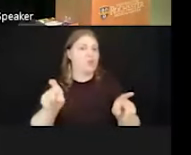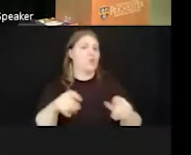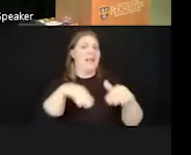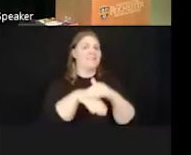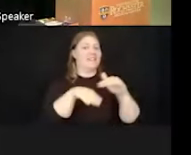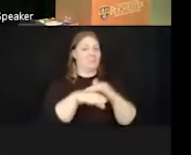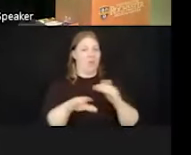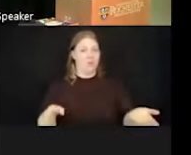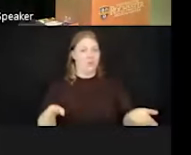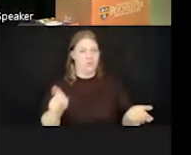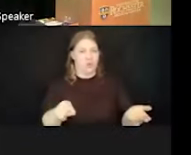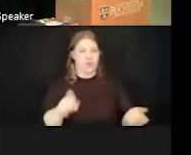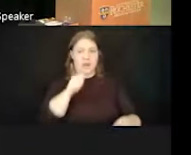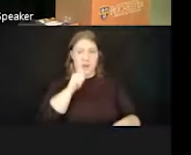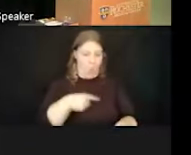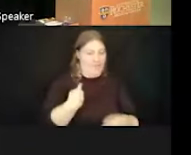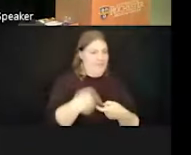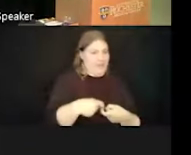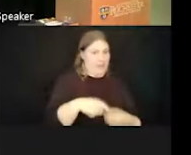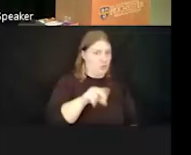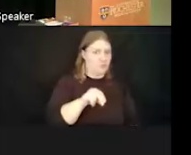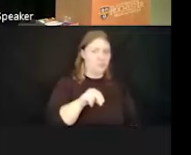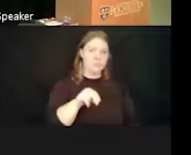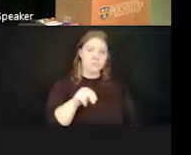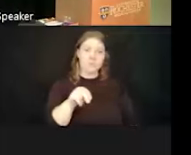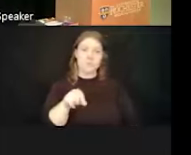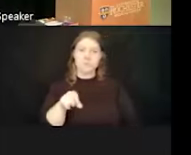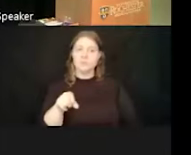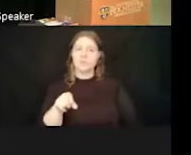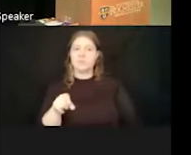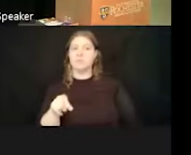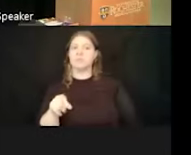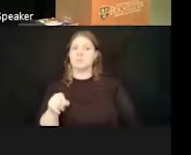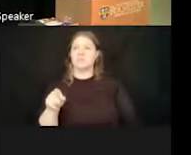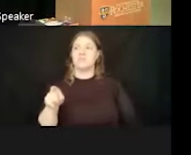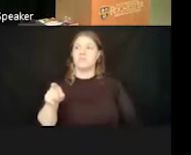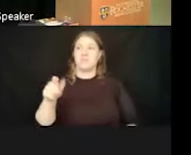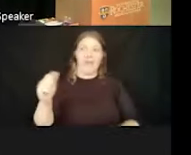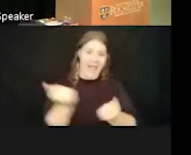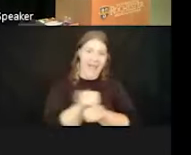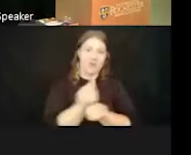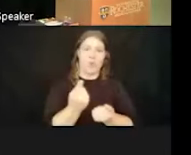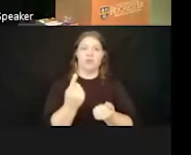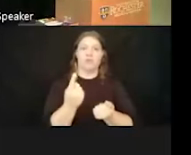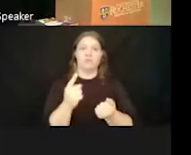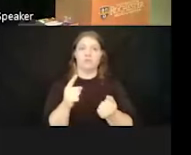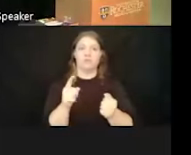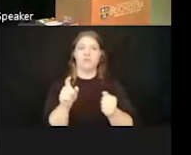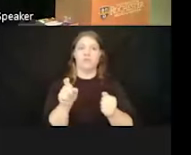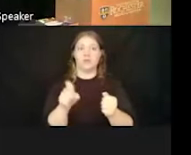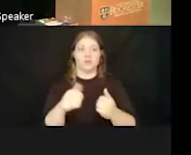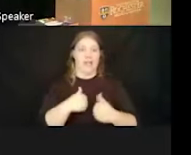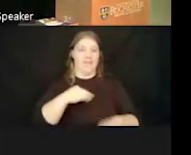should have um the the benefit of being able to read something in their preferred language